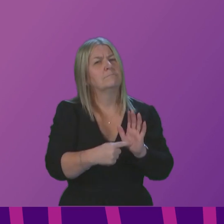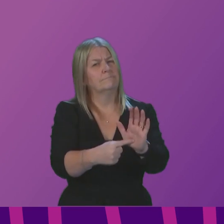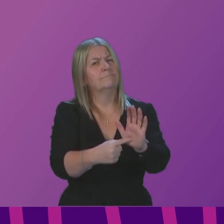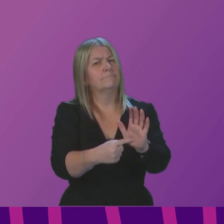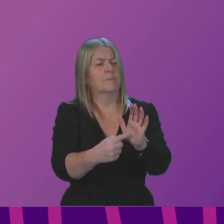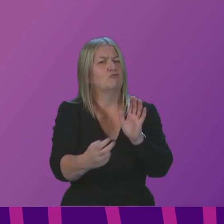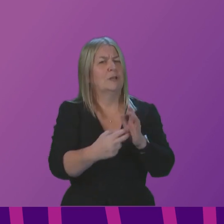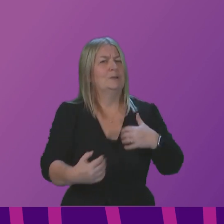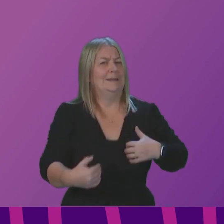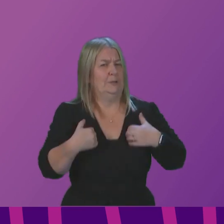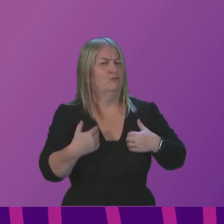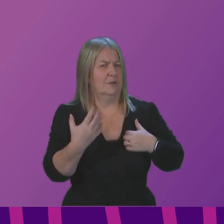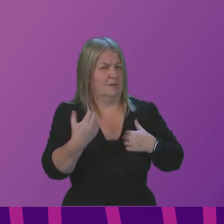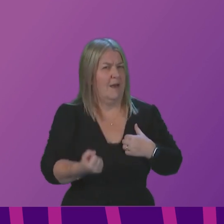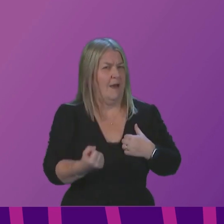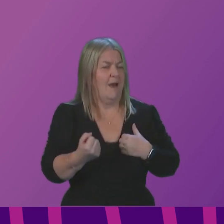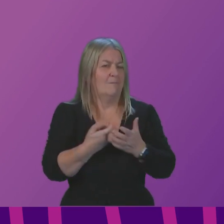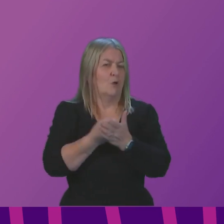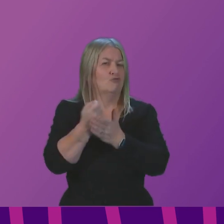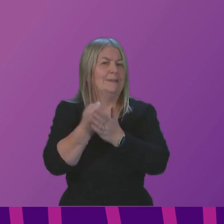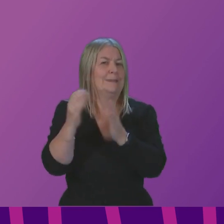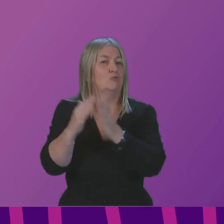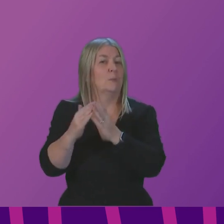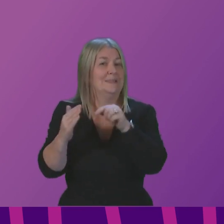owner of a rented property in North Lanarkshire.